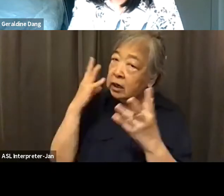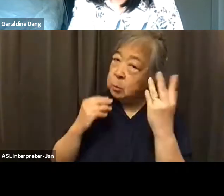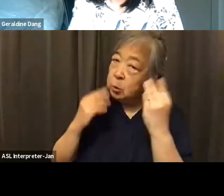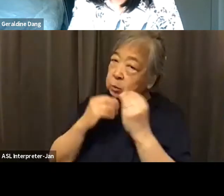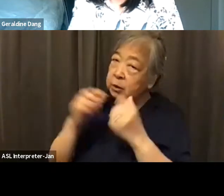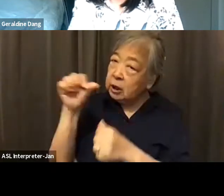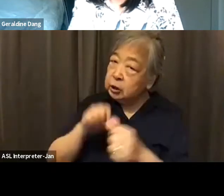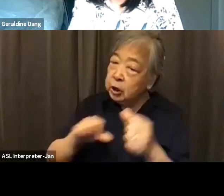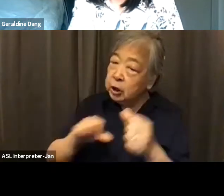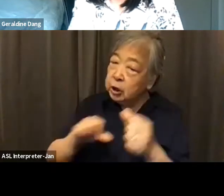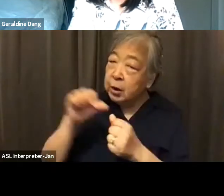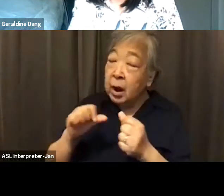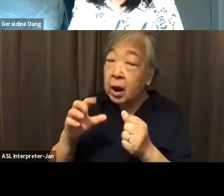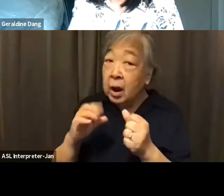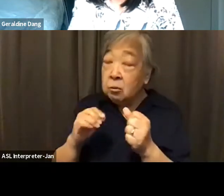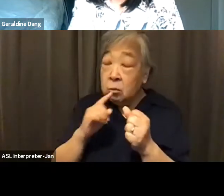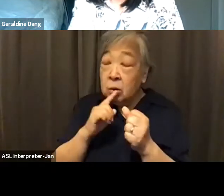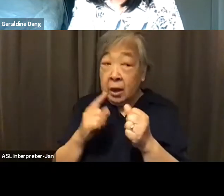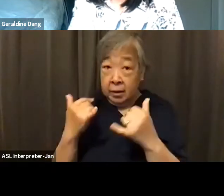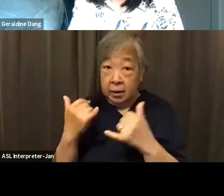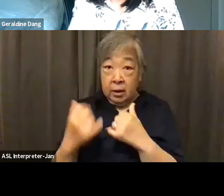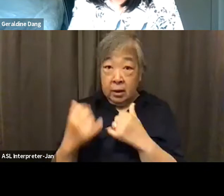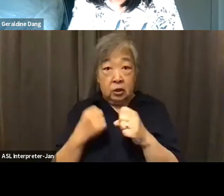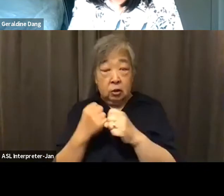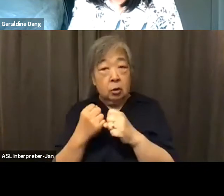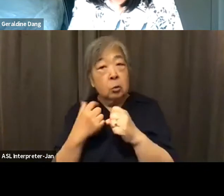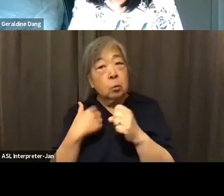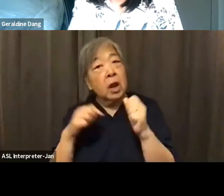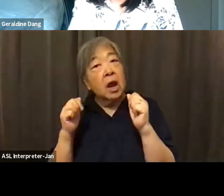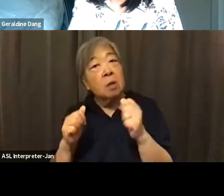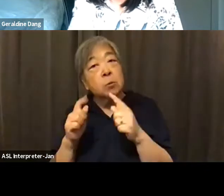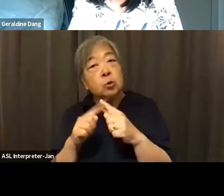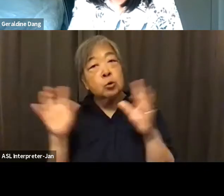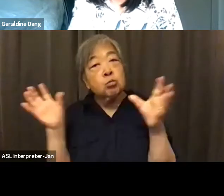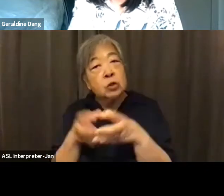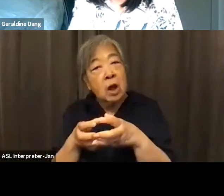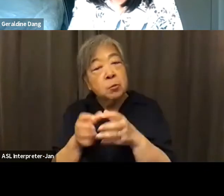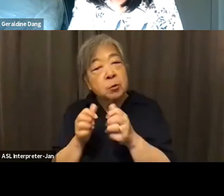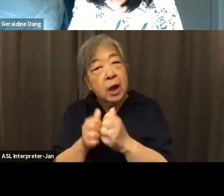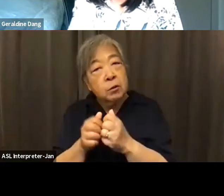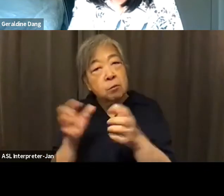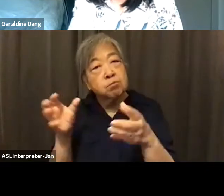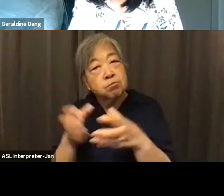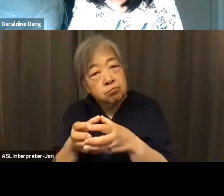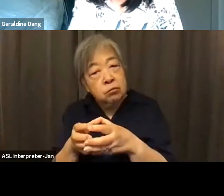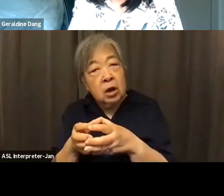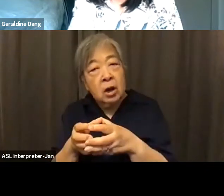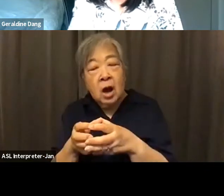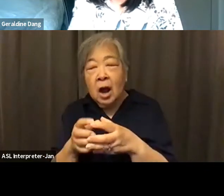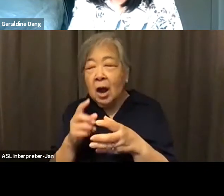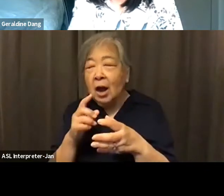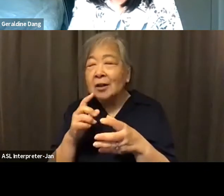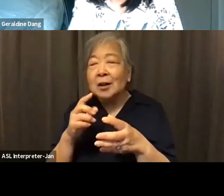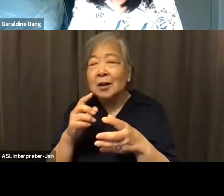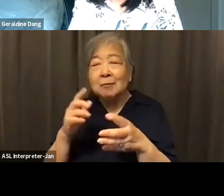Actually, this year, we were able to mobilize together on a grand Zoom call and just talk